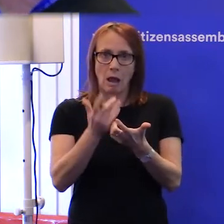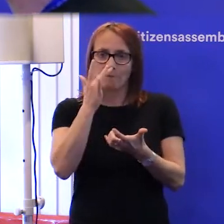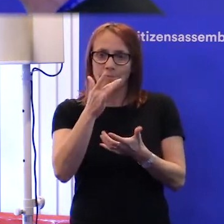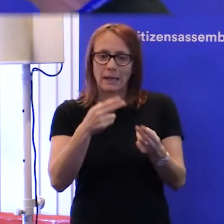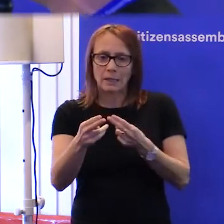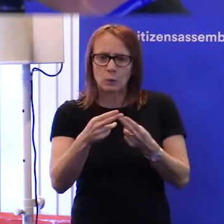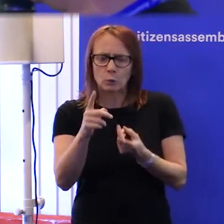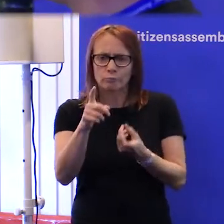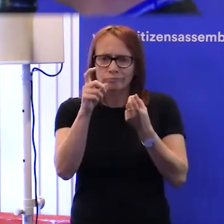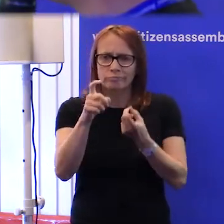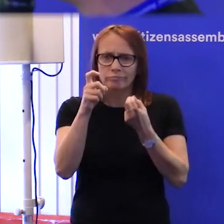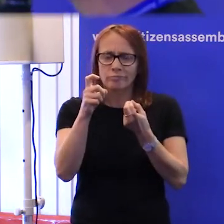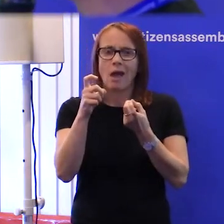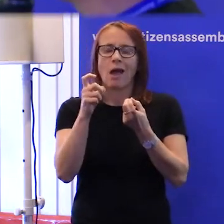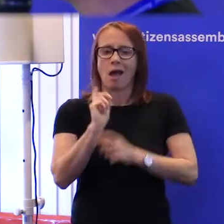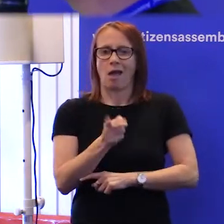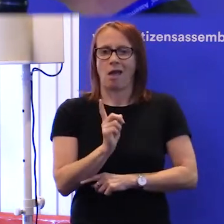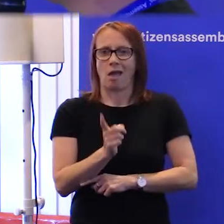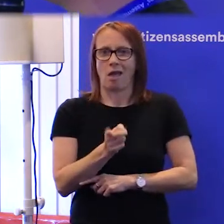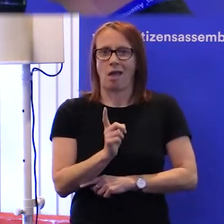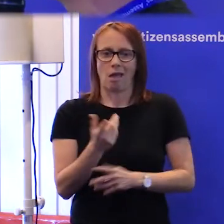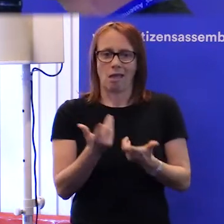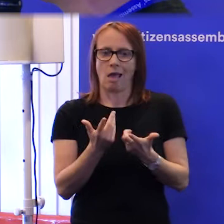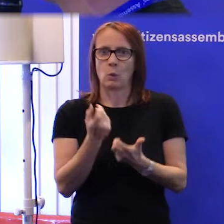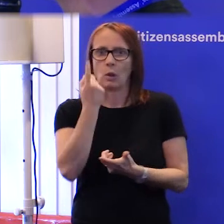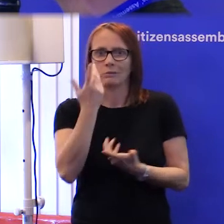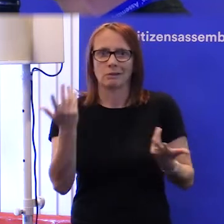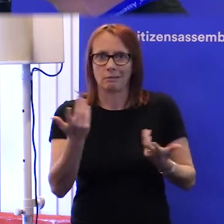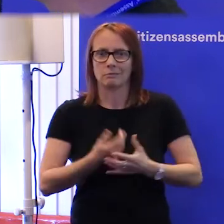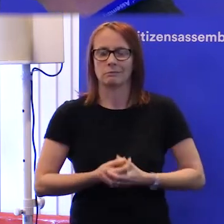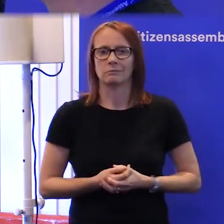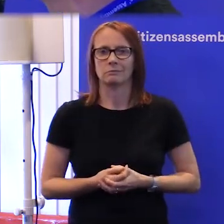I understand you know what what's actually going to be you know means of